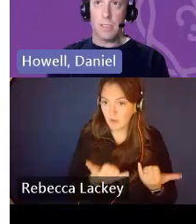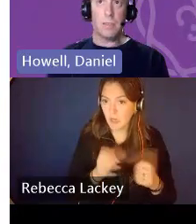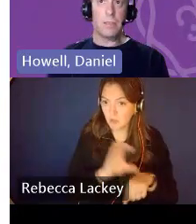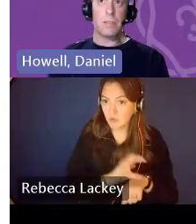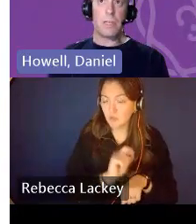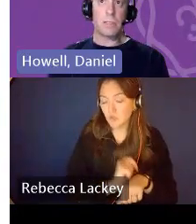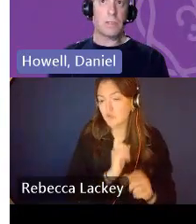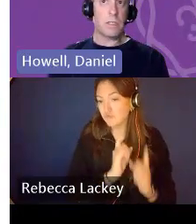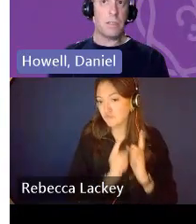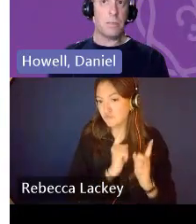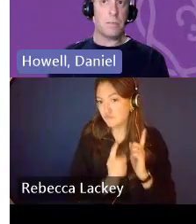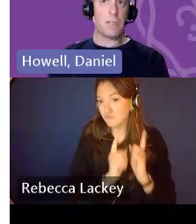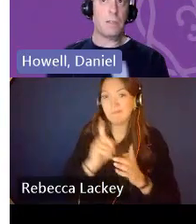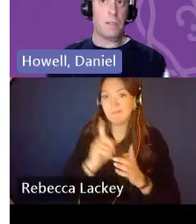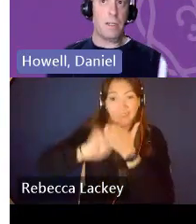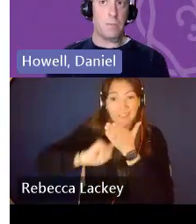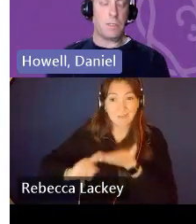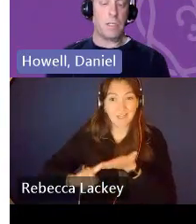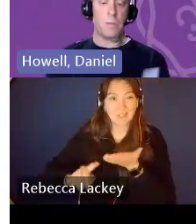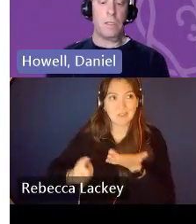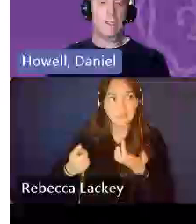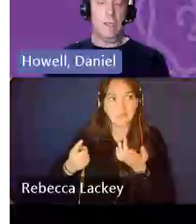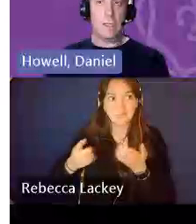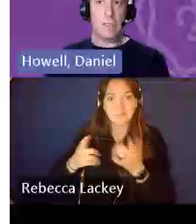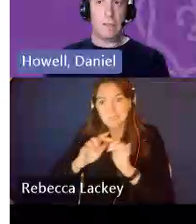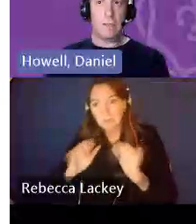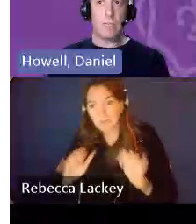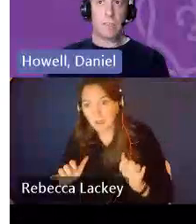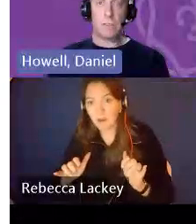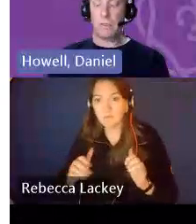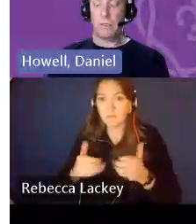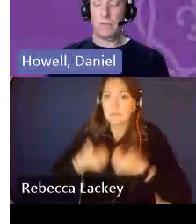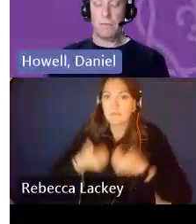Uh the inspections are kind of parallel to that but separate and inspections are